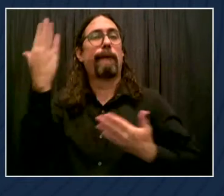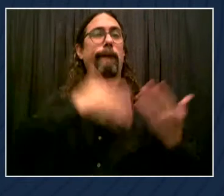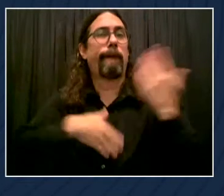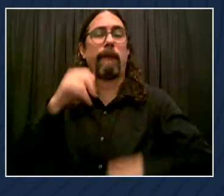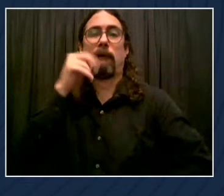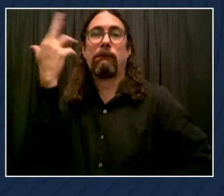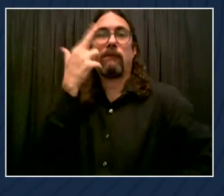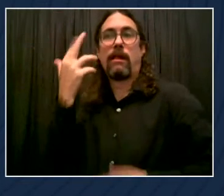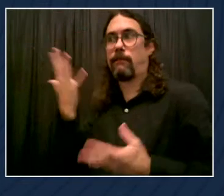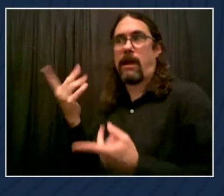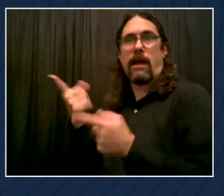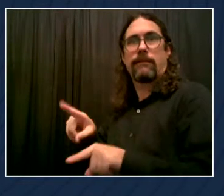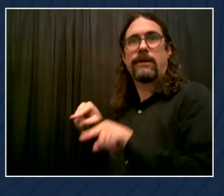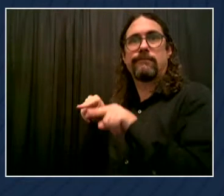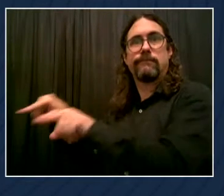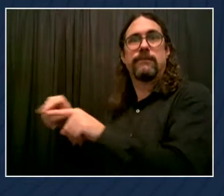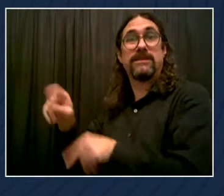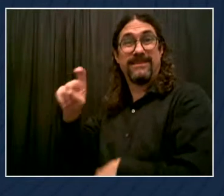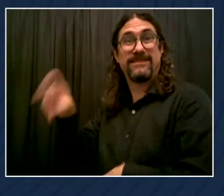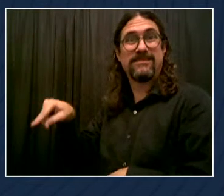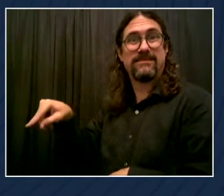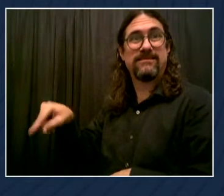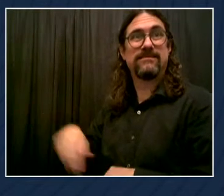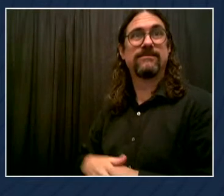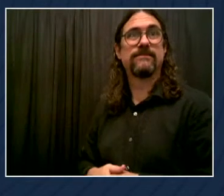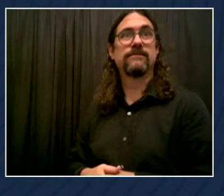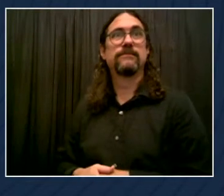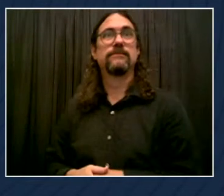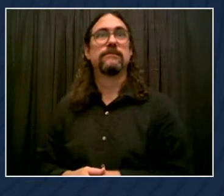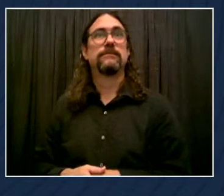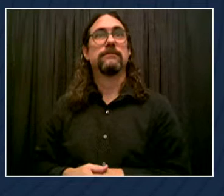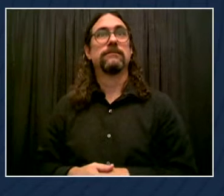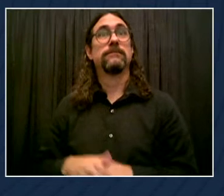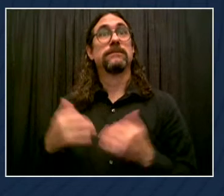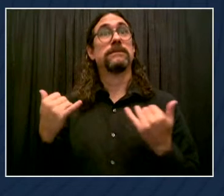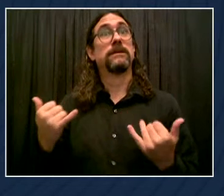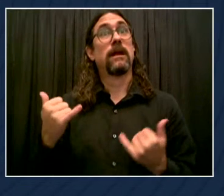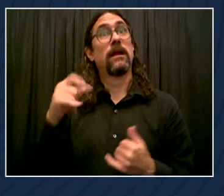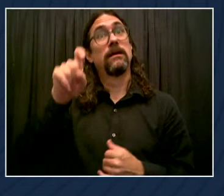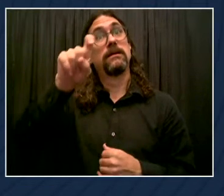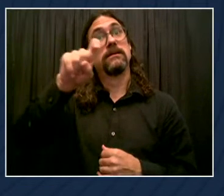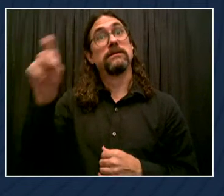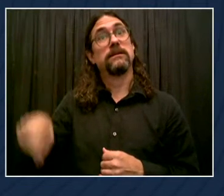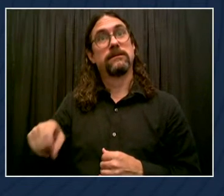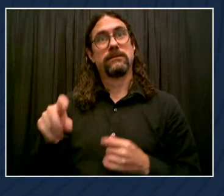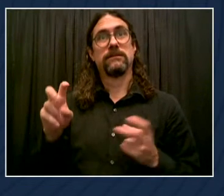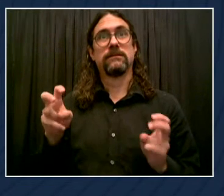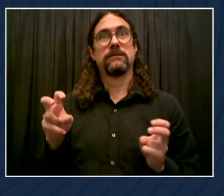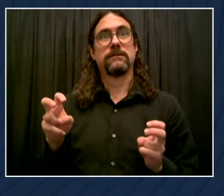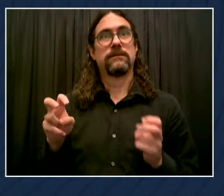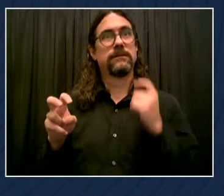OE NOF THE THINGS IS WE HAVE BEEN FIGHTING THIS IN TAXES AND REPRESENTING THE CLINICS IN THE STATE IS THAT IT IS NOT GETTING A LOT OF NATIONAL ATTENTION.